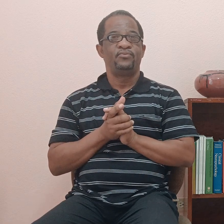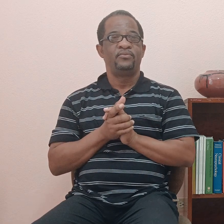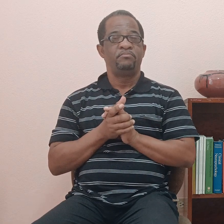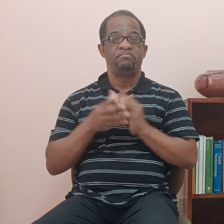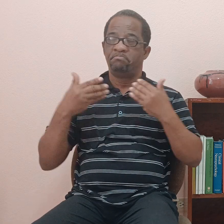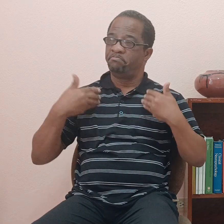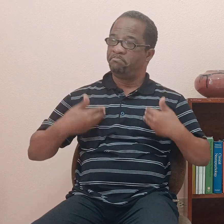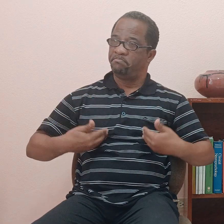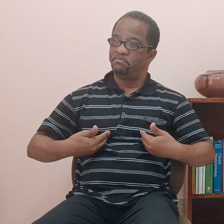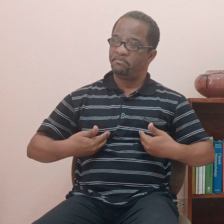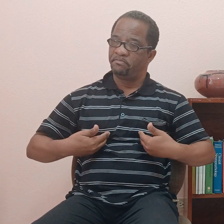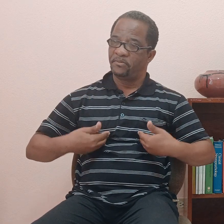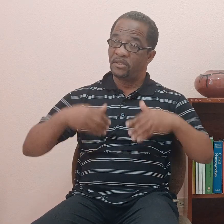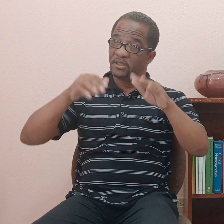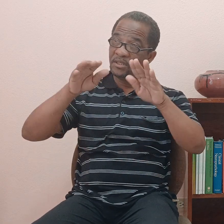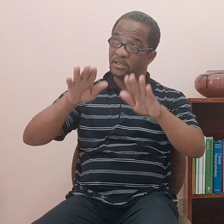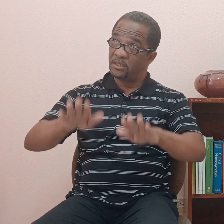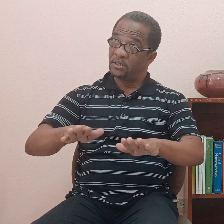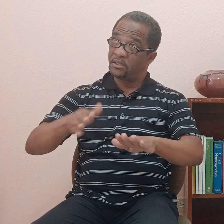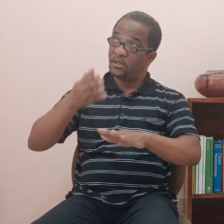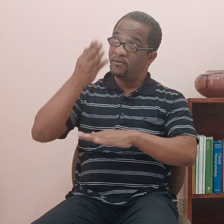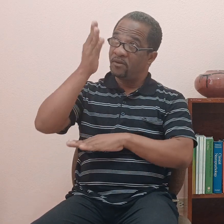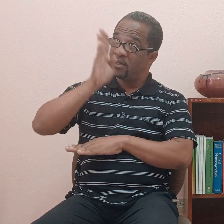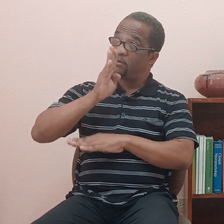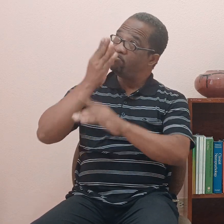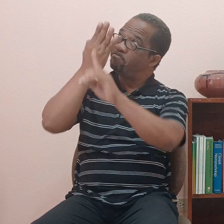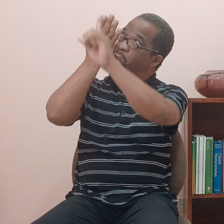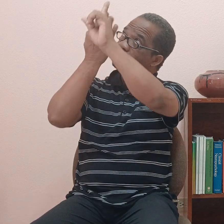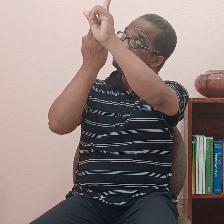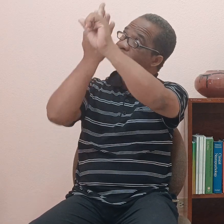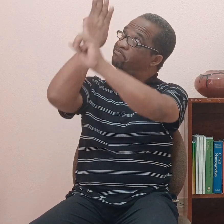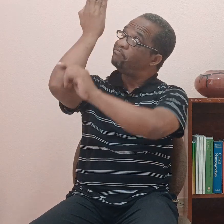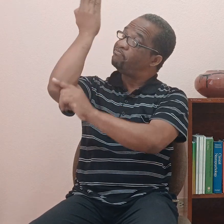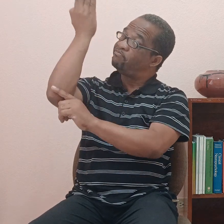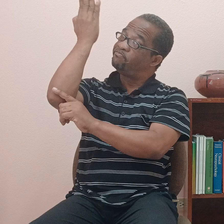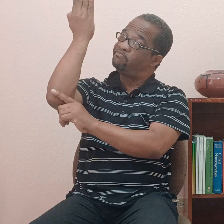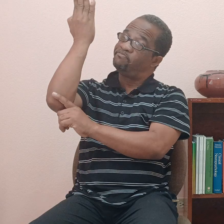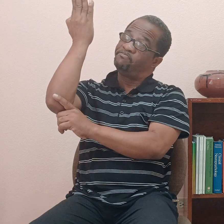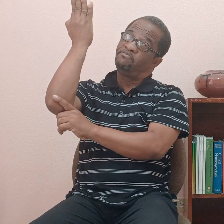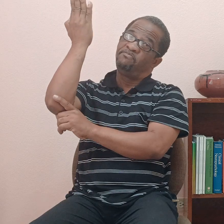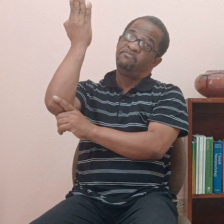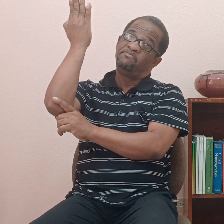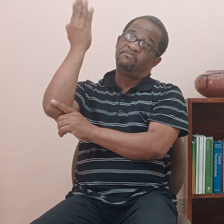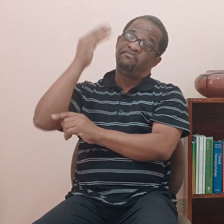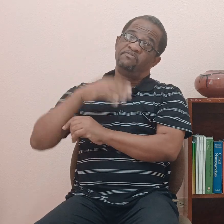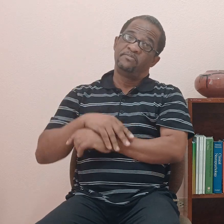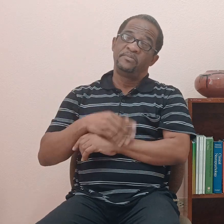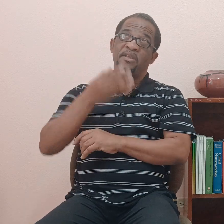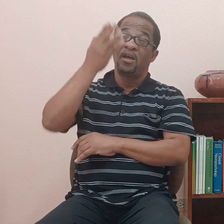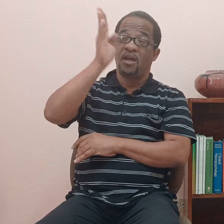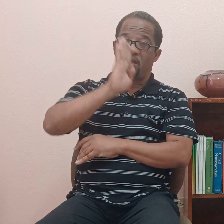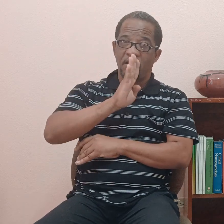I am a child of God. God has me and my